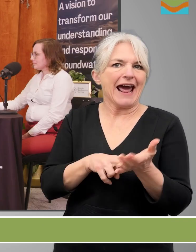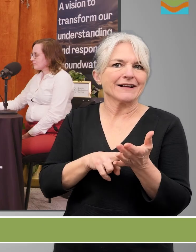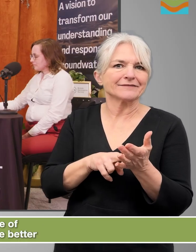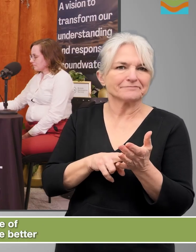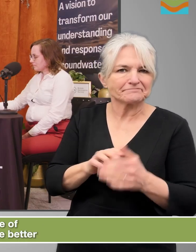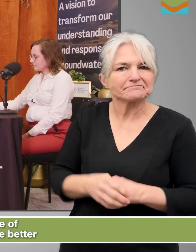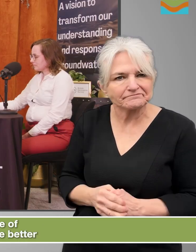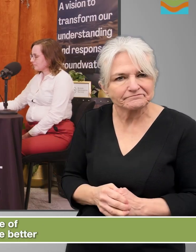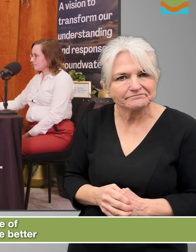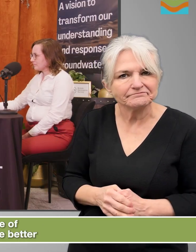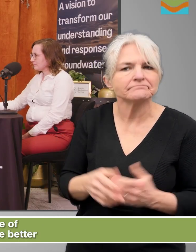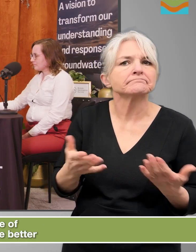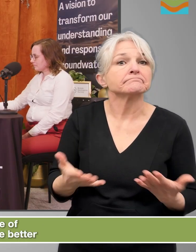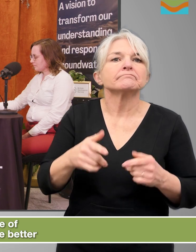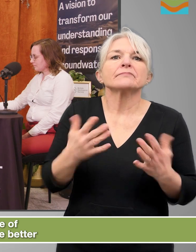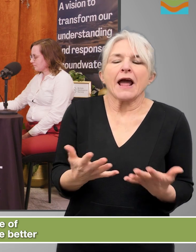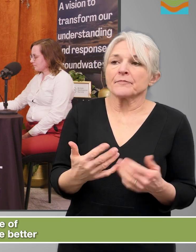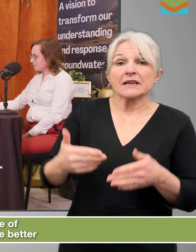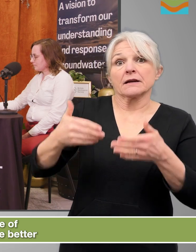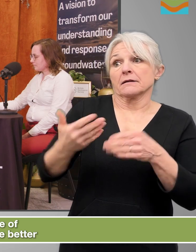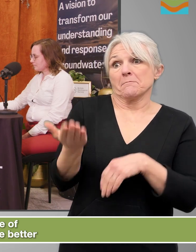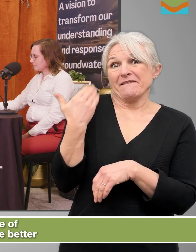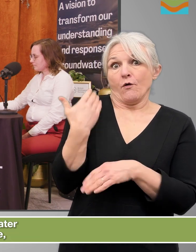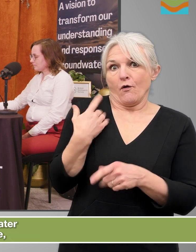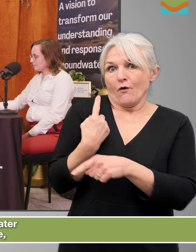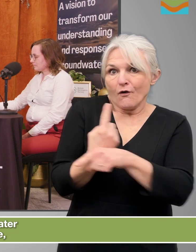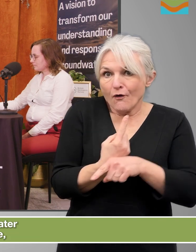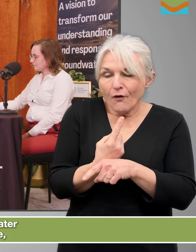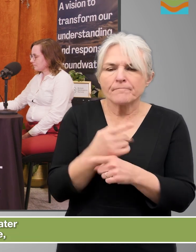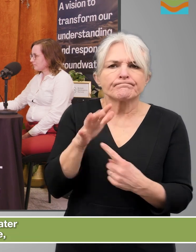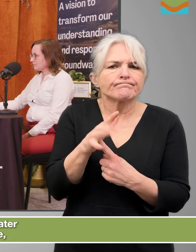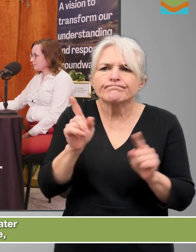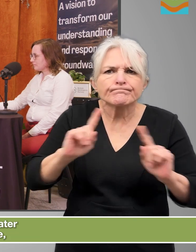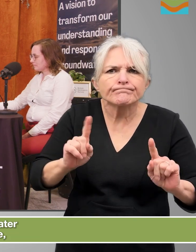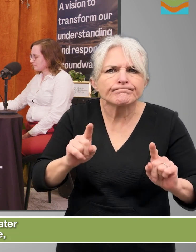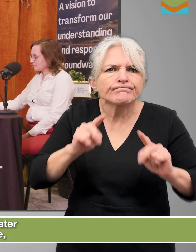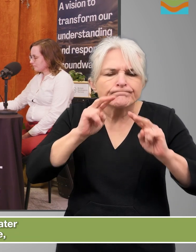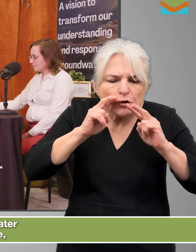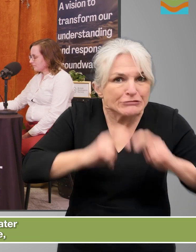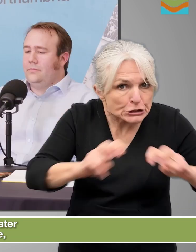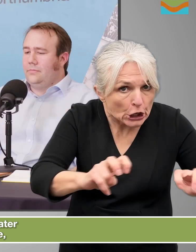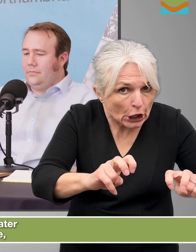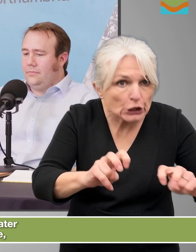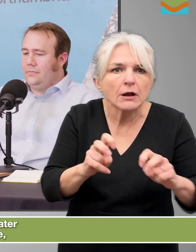In season one, we explored the importance of researching and investing in the better understanding of groundwater flood risk. In this episode,